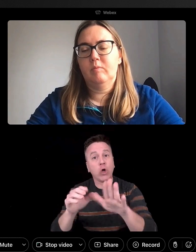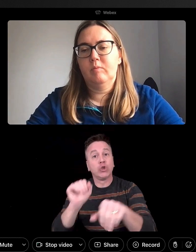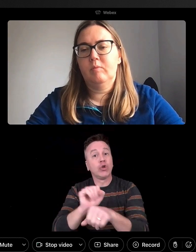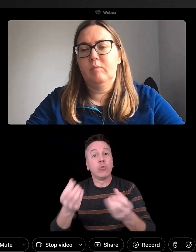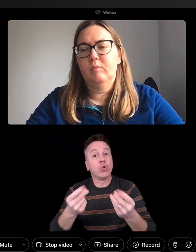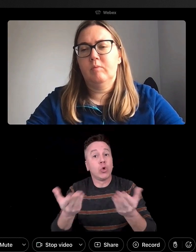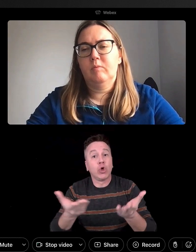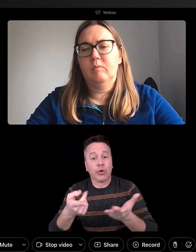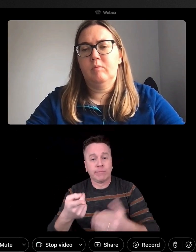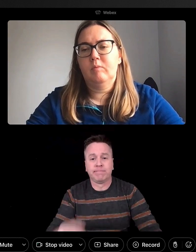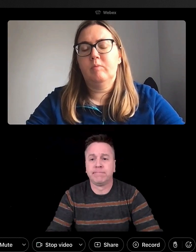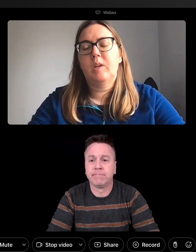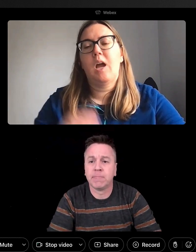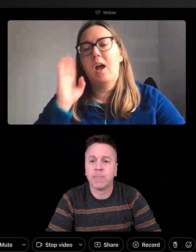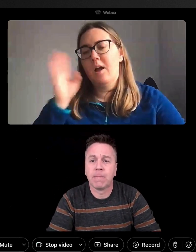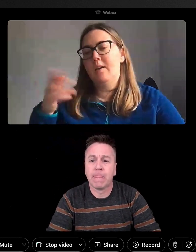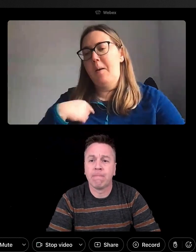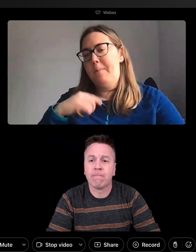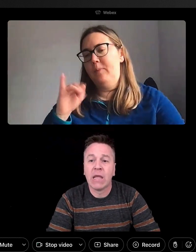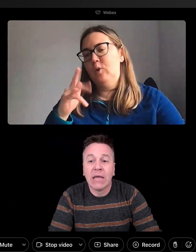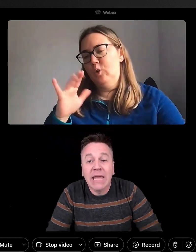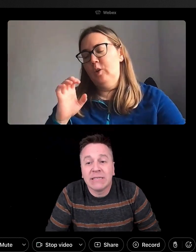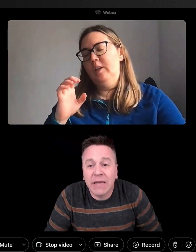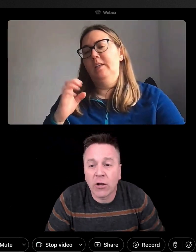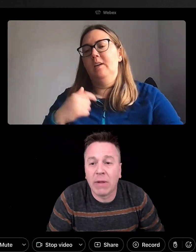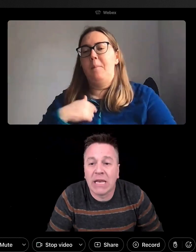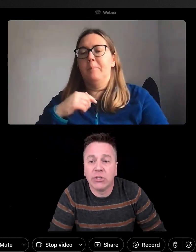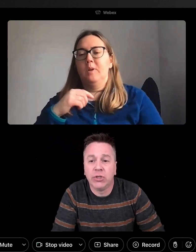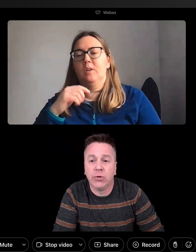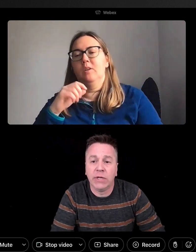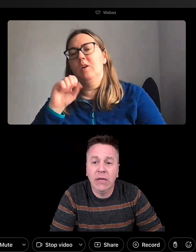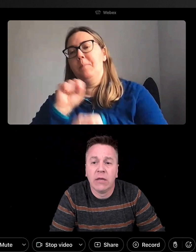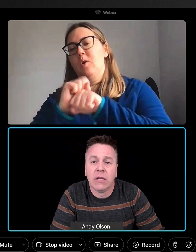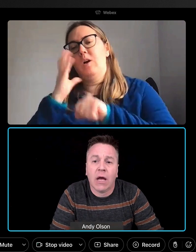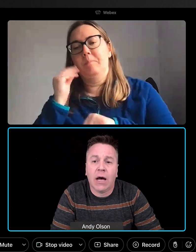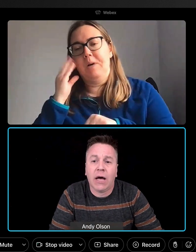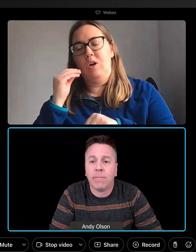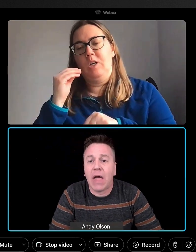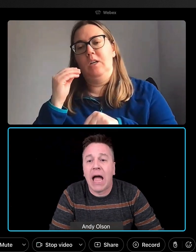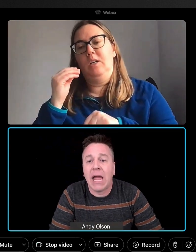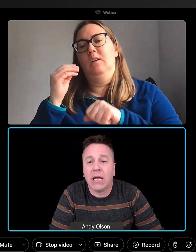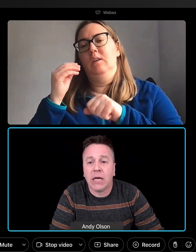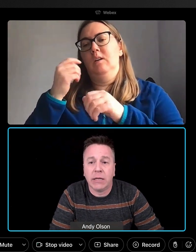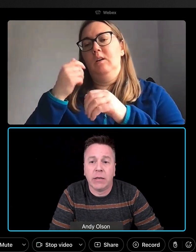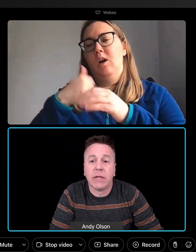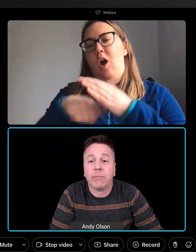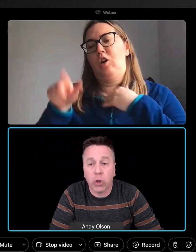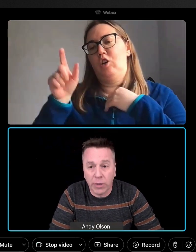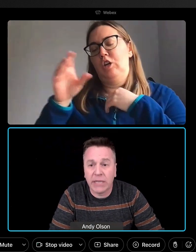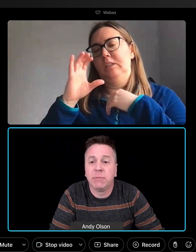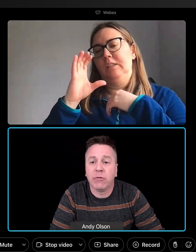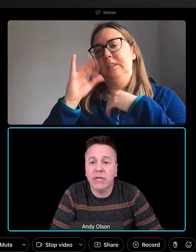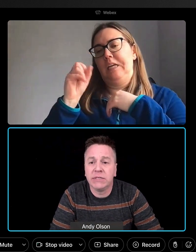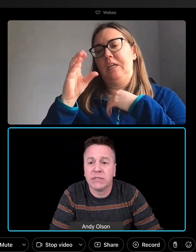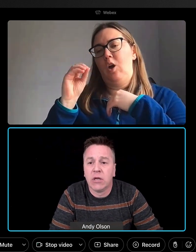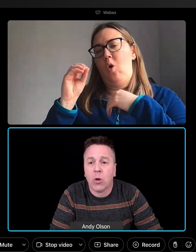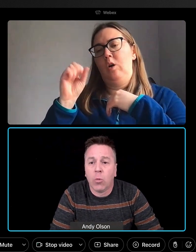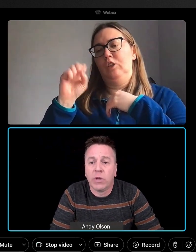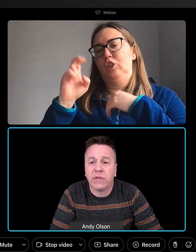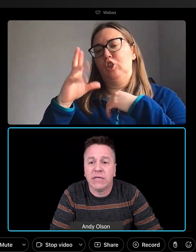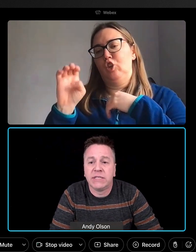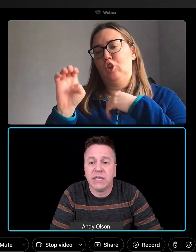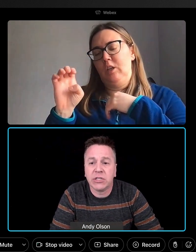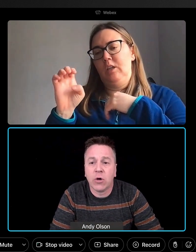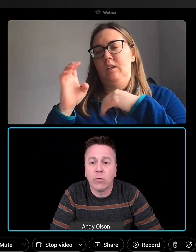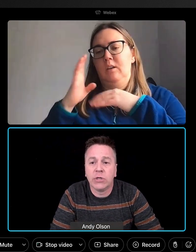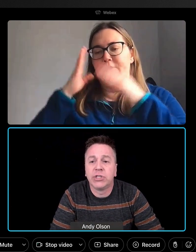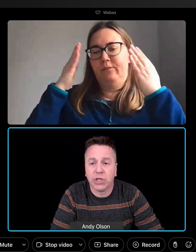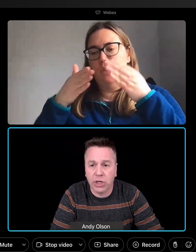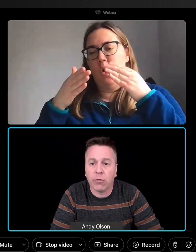Yes, hi, there. My name is Julie, I am in employee experience with the Cisco Secure